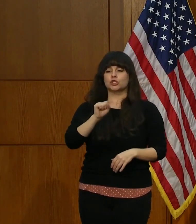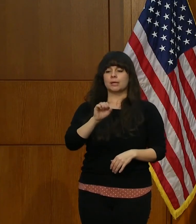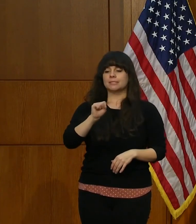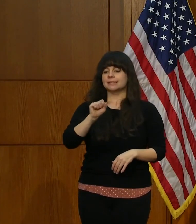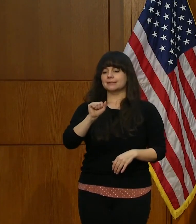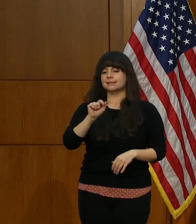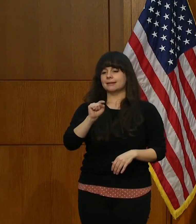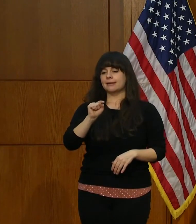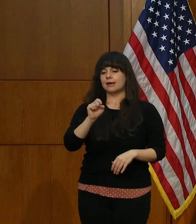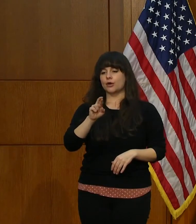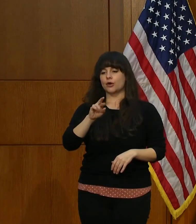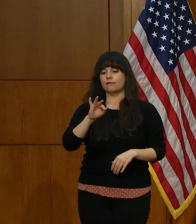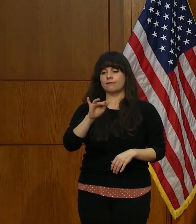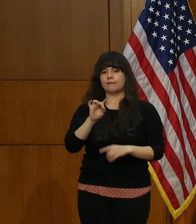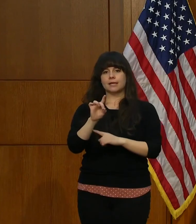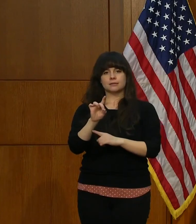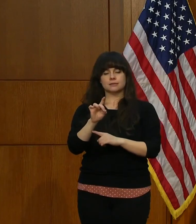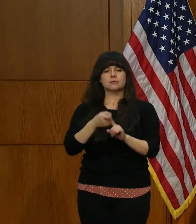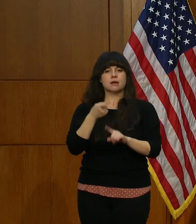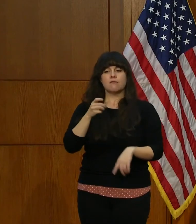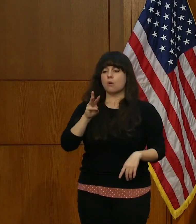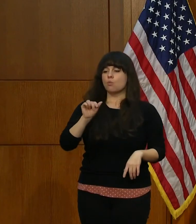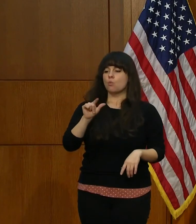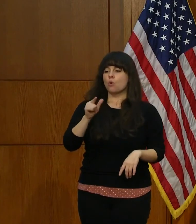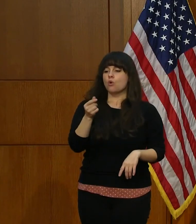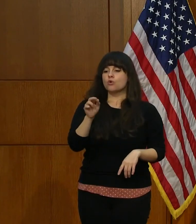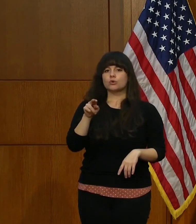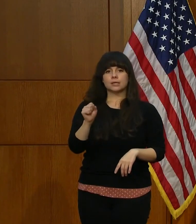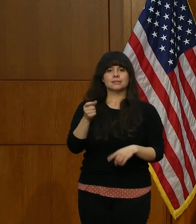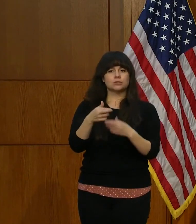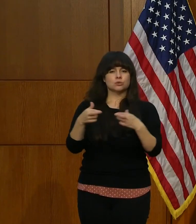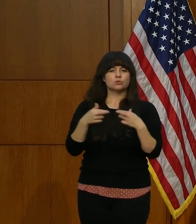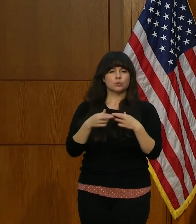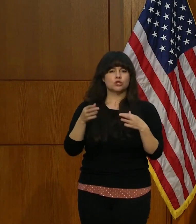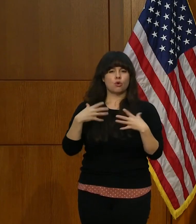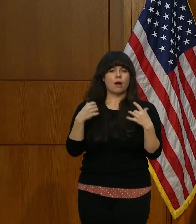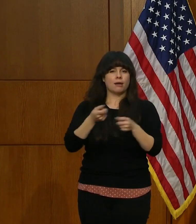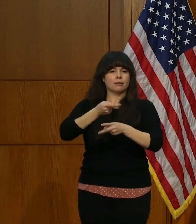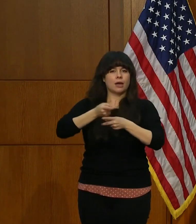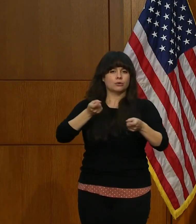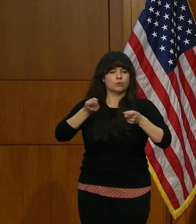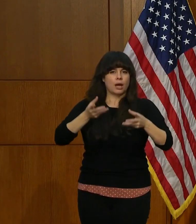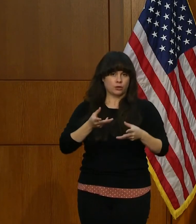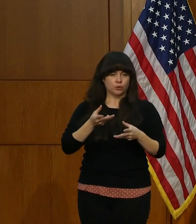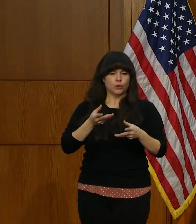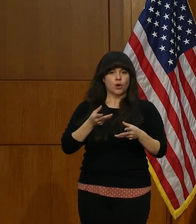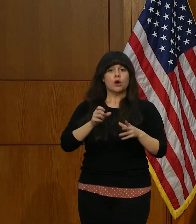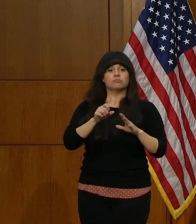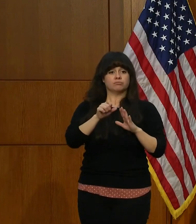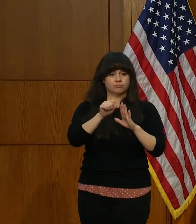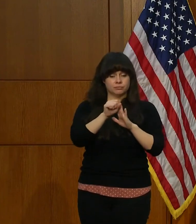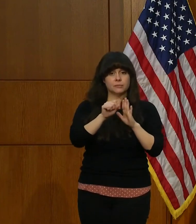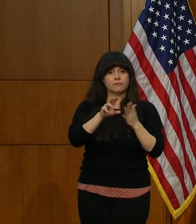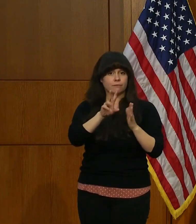I'D LIKE TO INTRODUCE DR JAMES SATTERFIELD FROM WALGREENS. HE IS THEIR REGIONAL HEALTH CARE